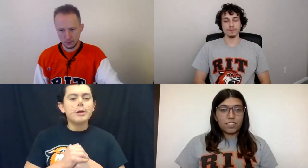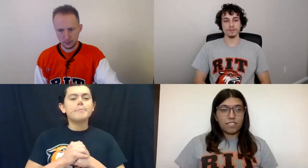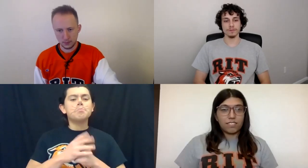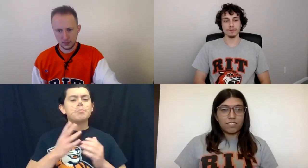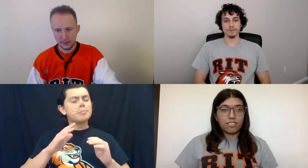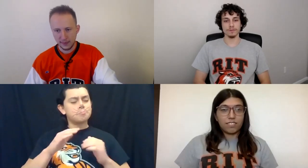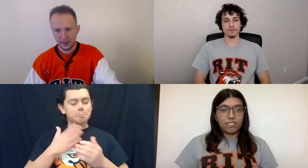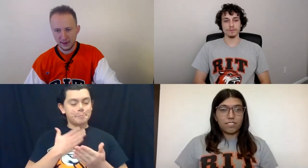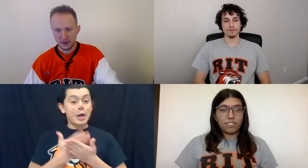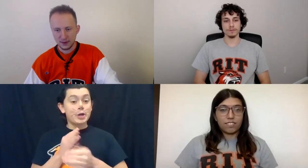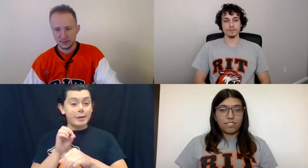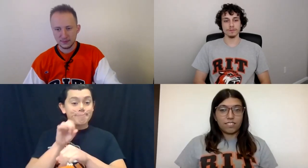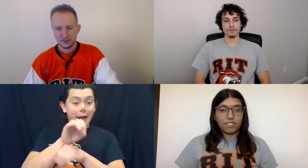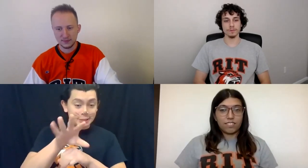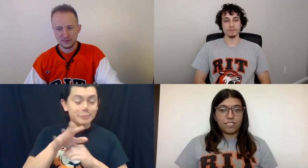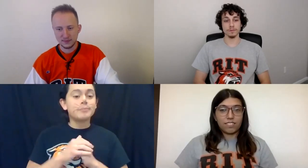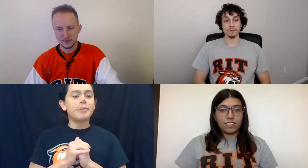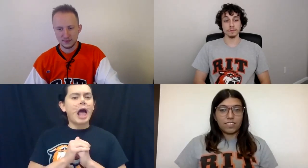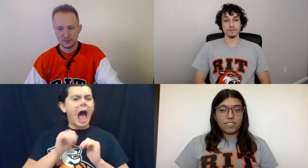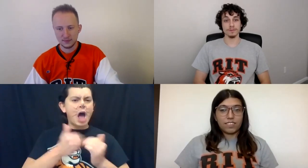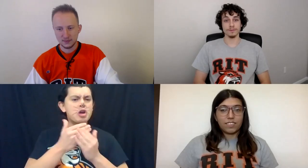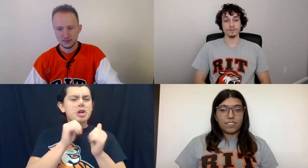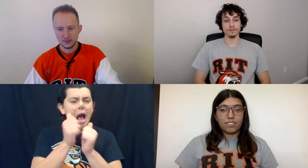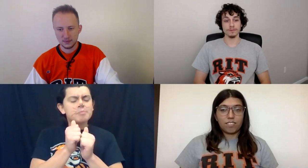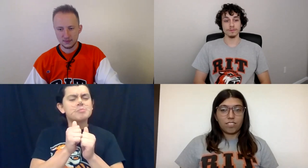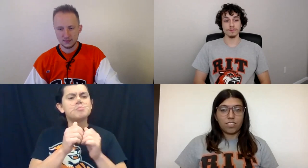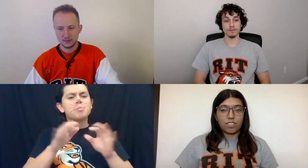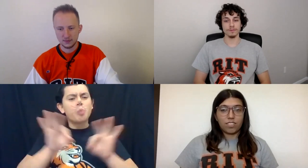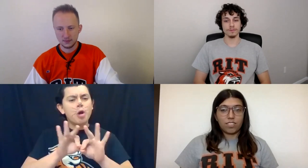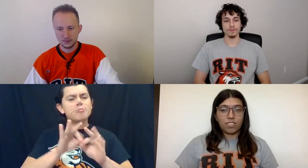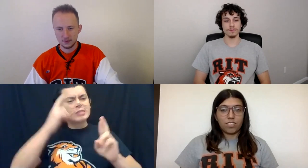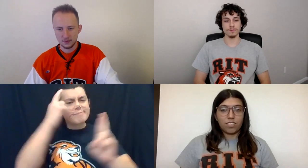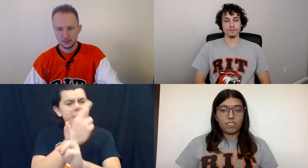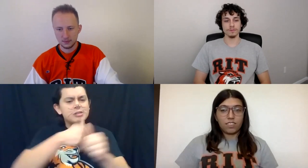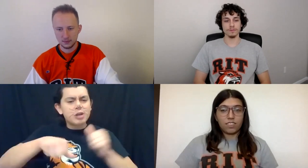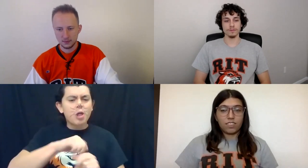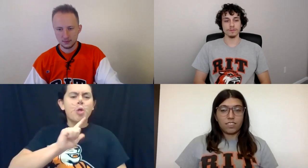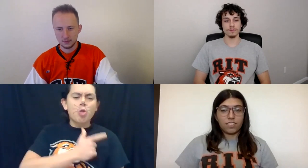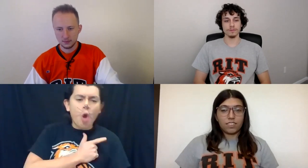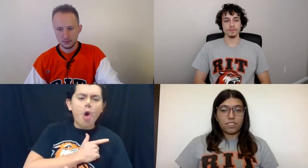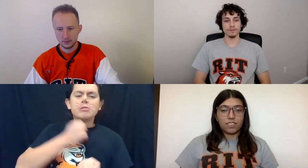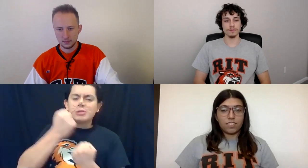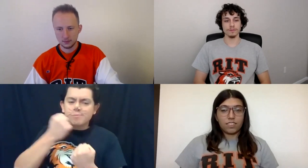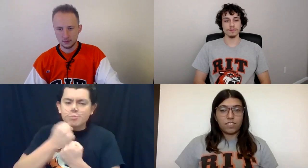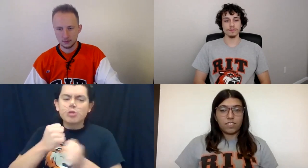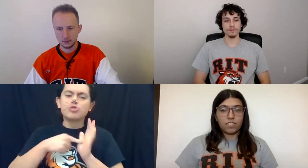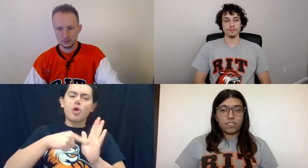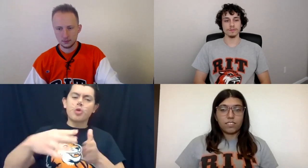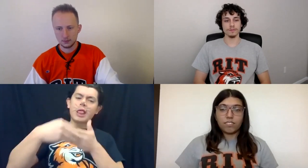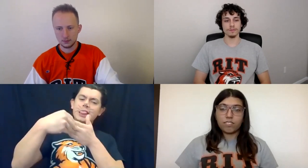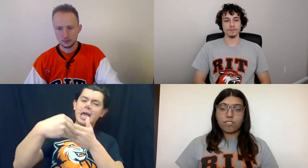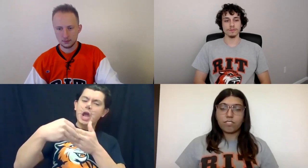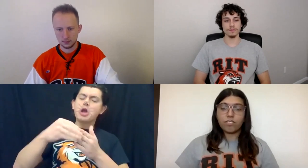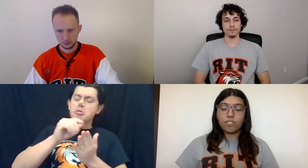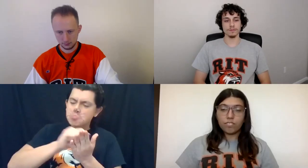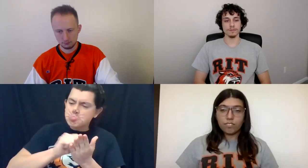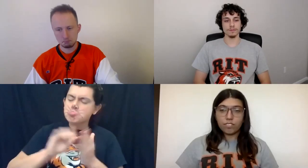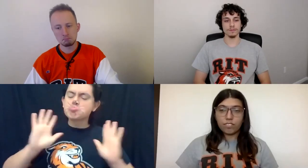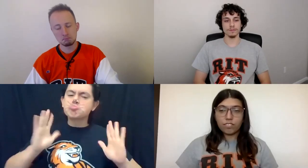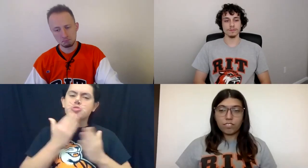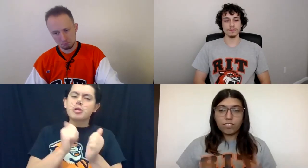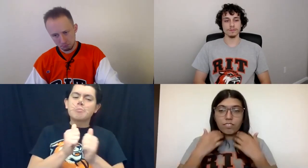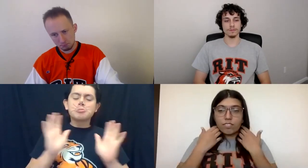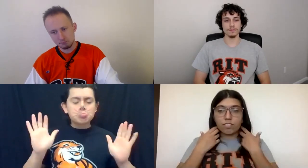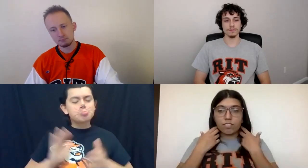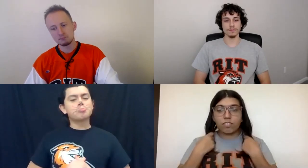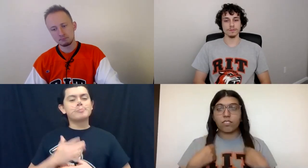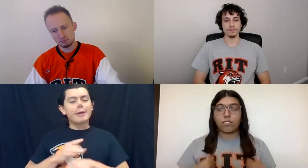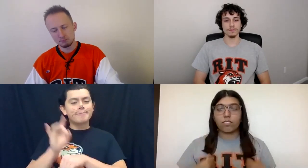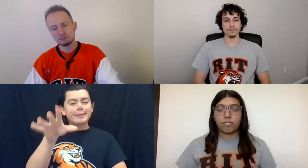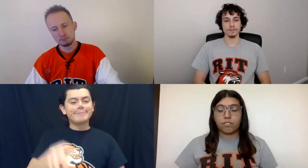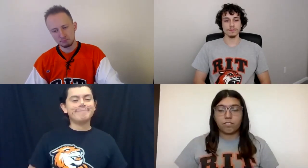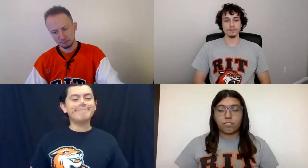Ronald: OK, my good advice on how to be a good competitor, it is important to be loyal, to be a good sport.